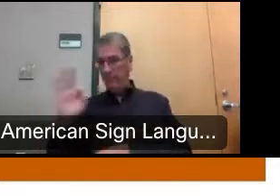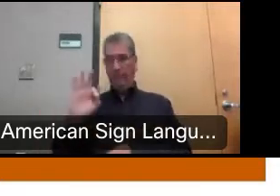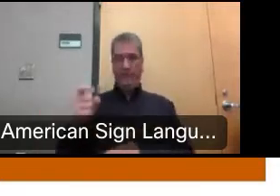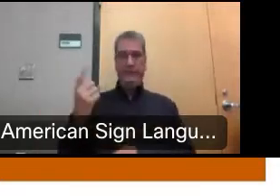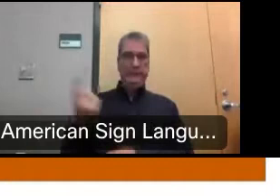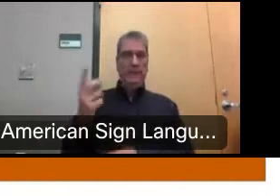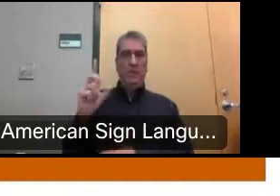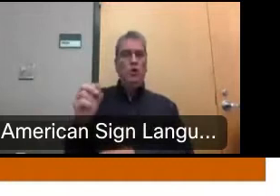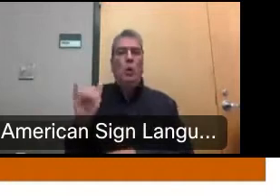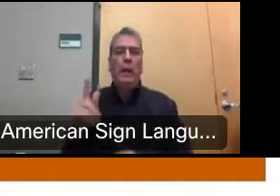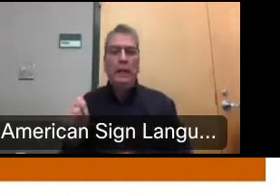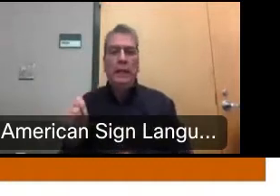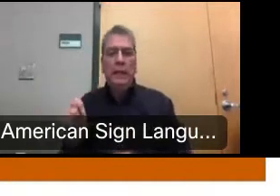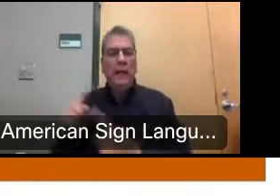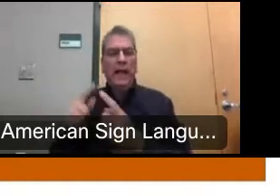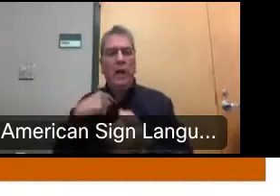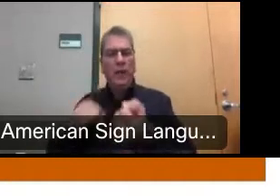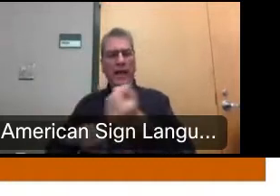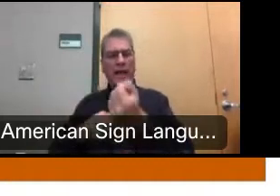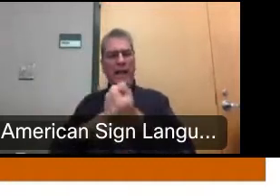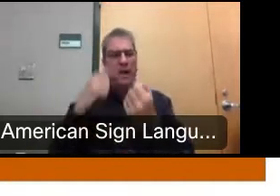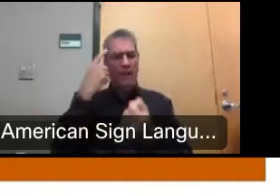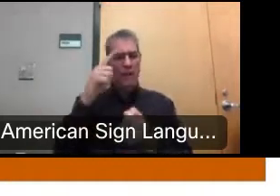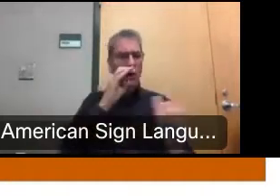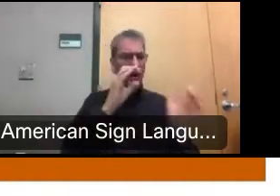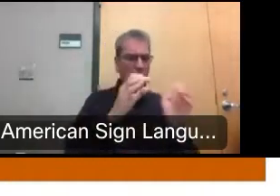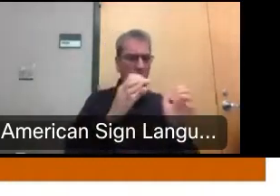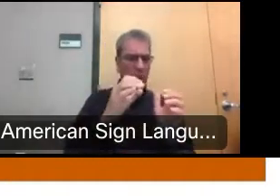And so how can we advocate for communication to have a seat at the table all the time?